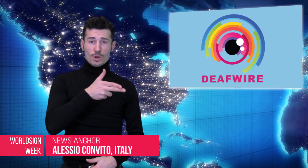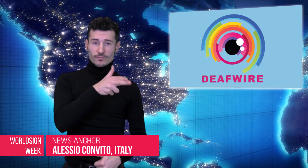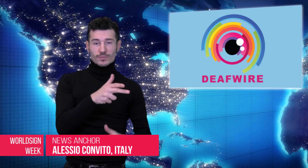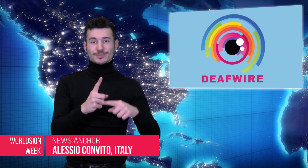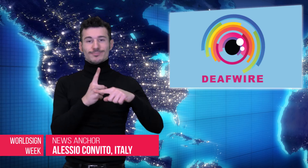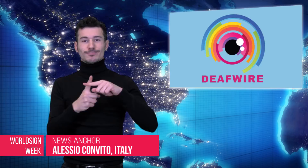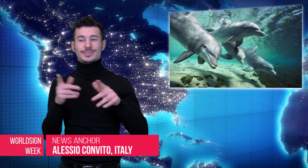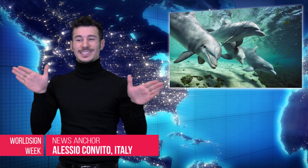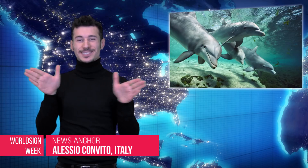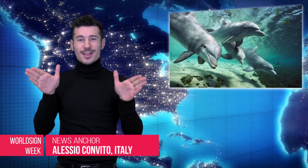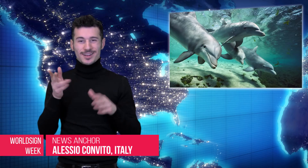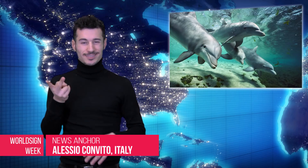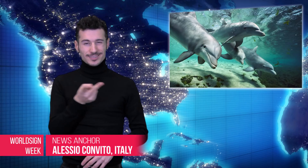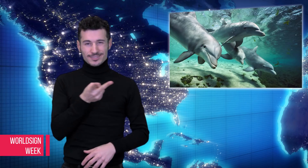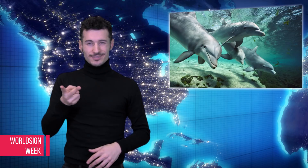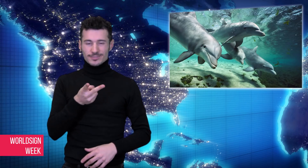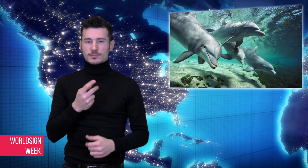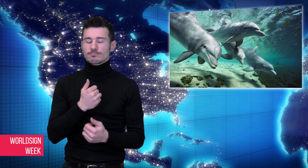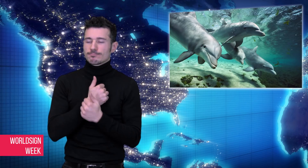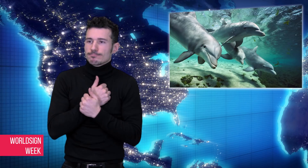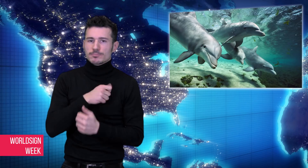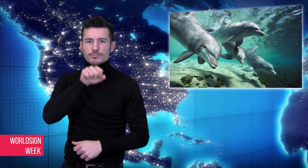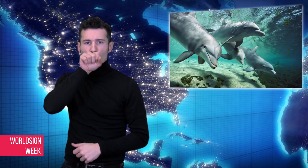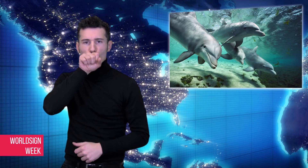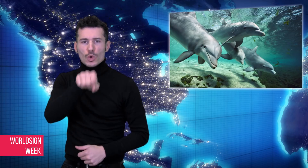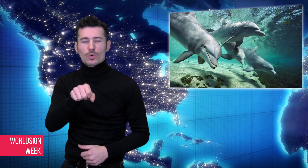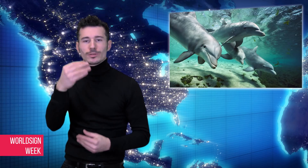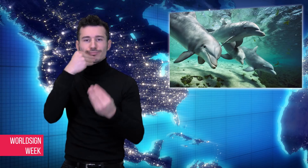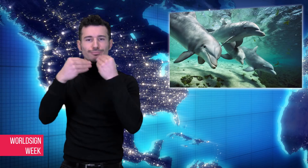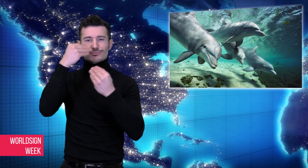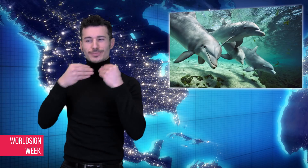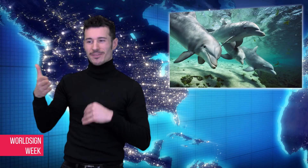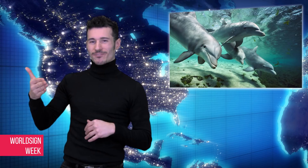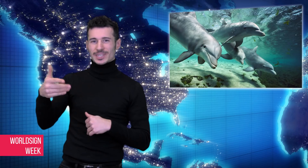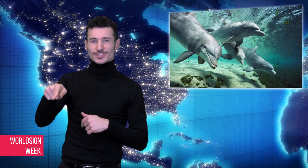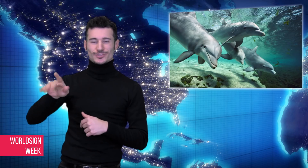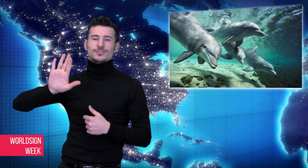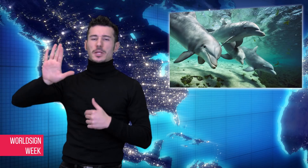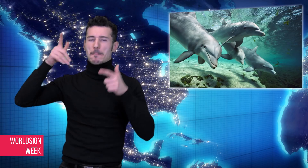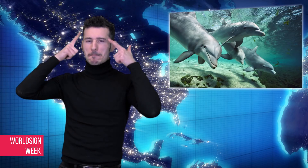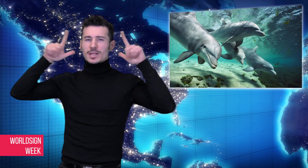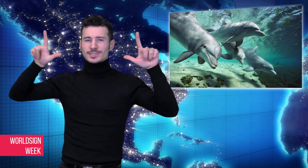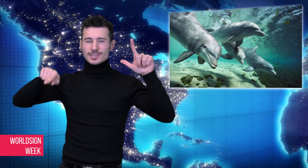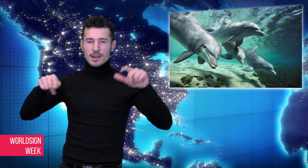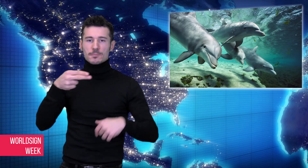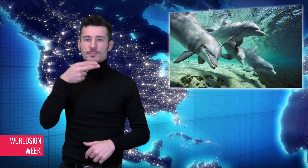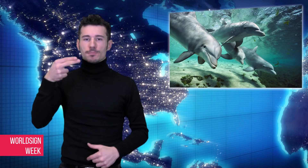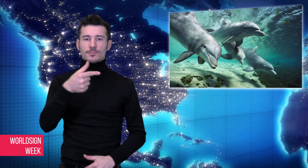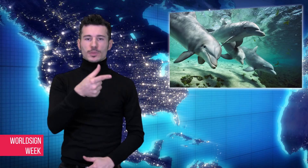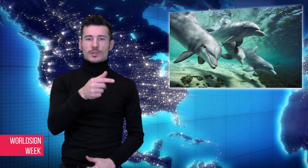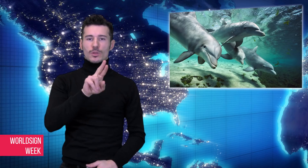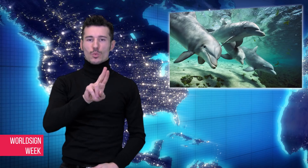a Mexican fish called the Gulf corvina but they can go Deaf when these fish